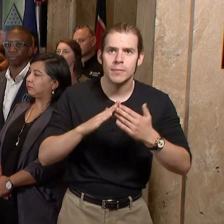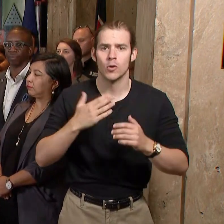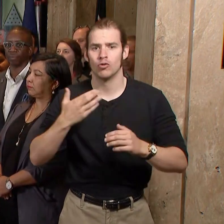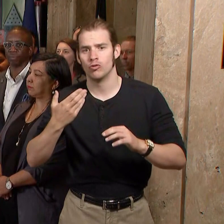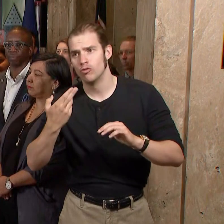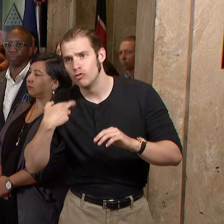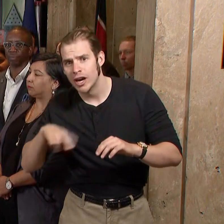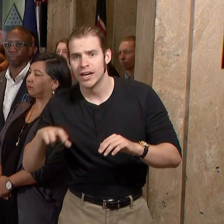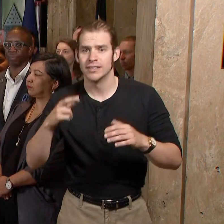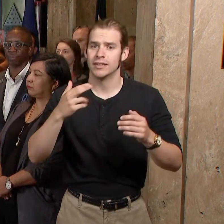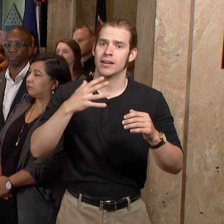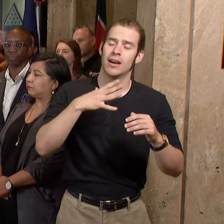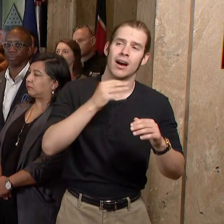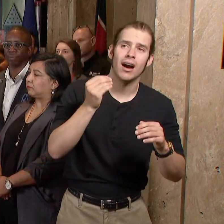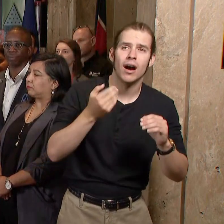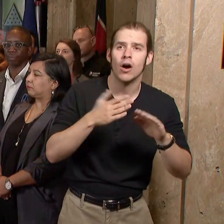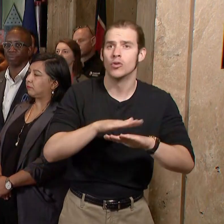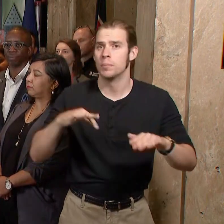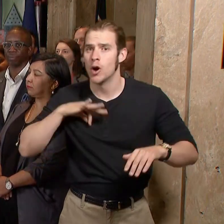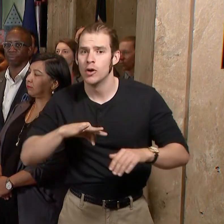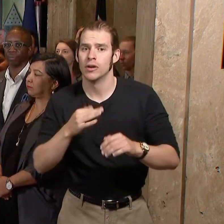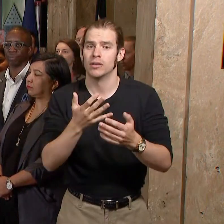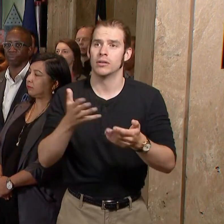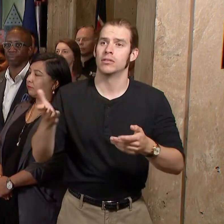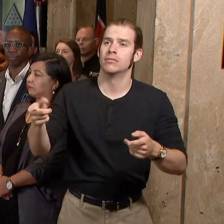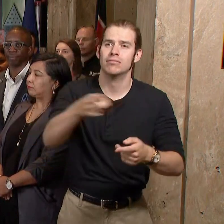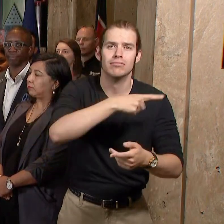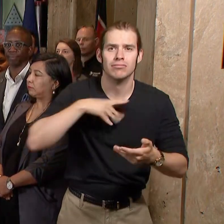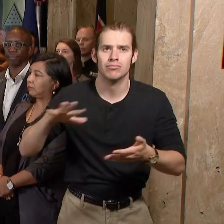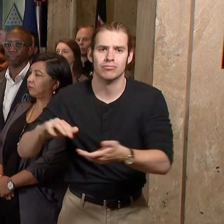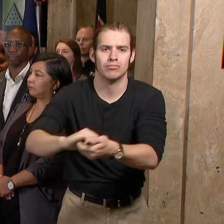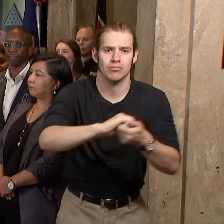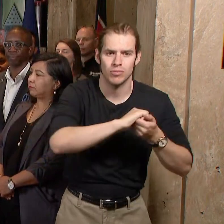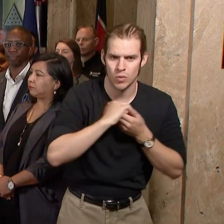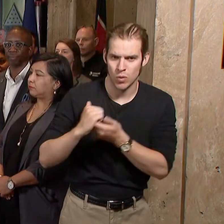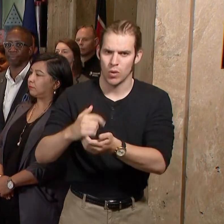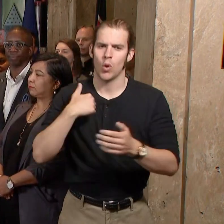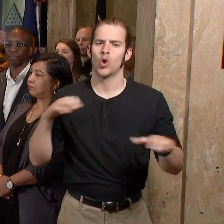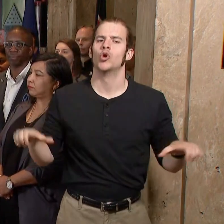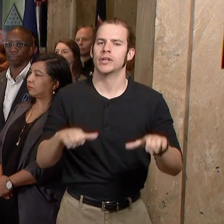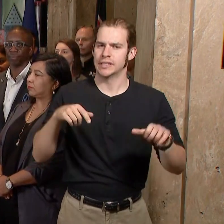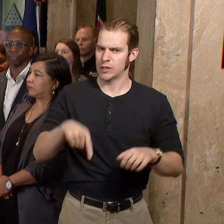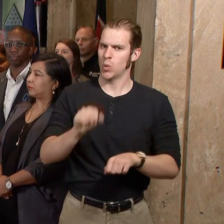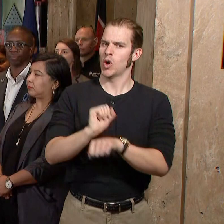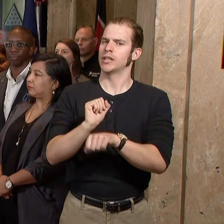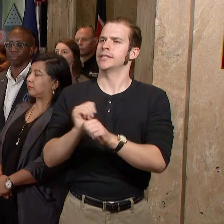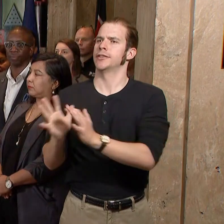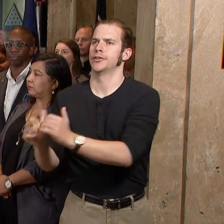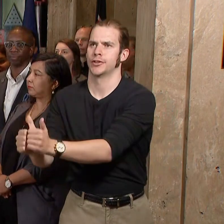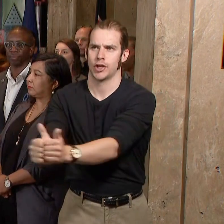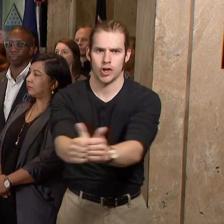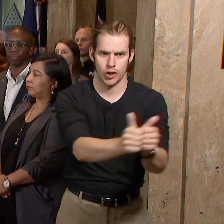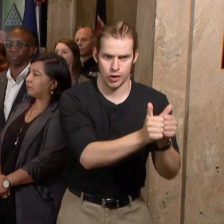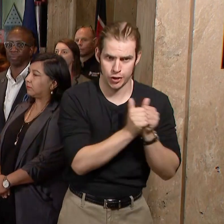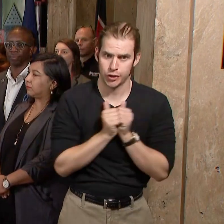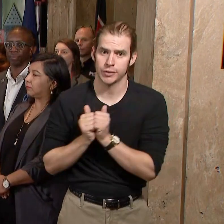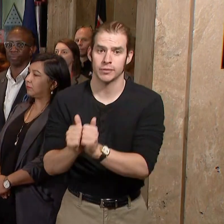And we all want to be supportive of making sure we can deliver a Denver that we think serves well, those who need the most supports. So thank you so much for being here.